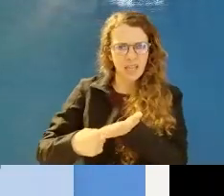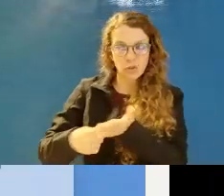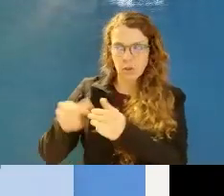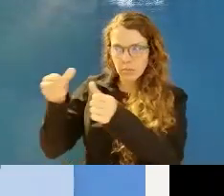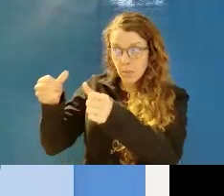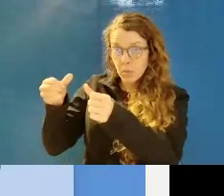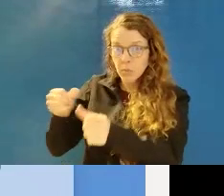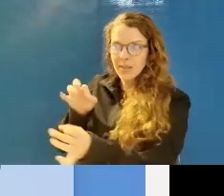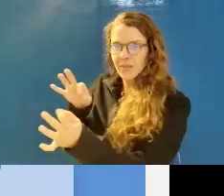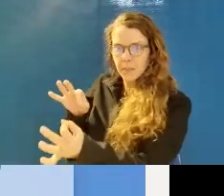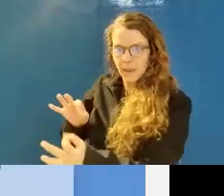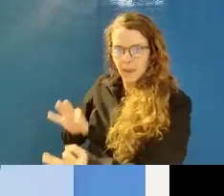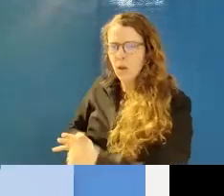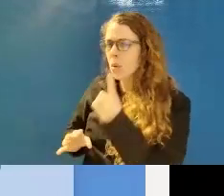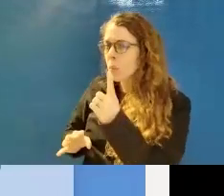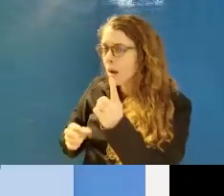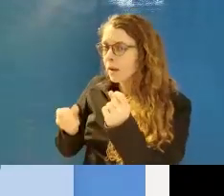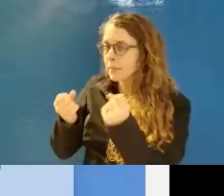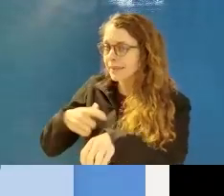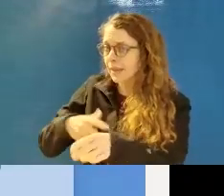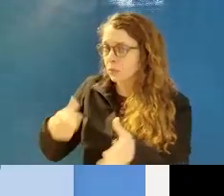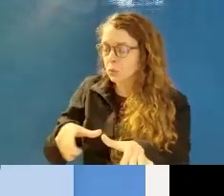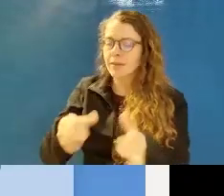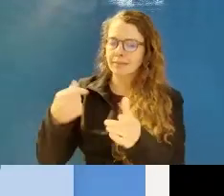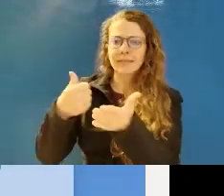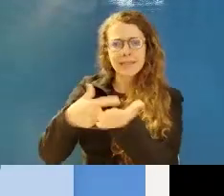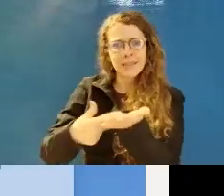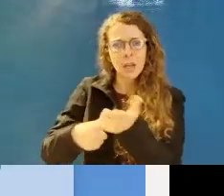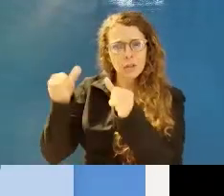But you know, one thing that we often do is, discussions right in our classes.